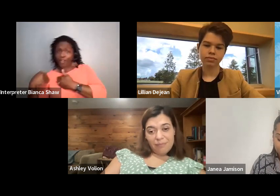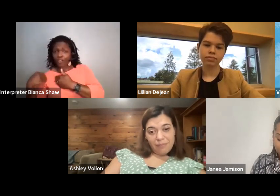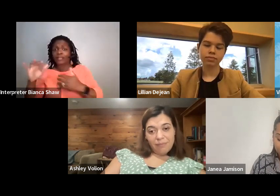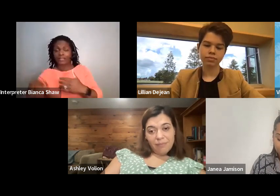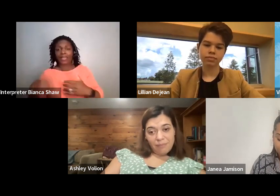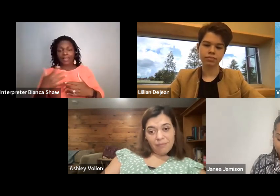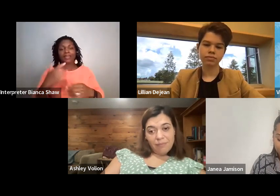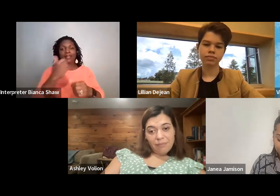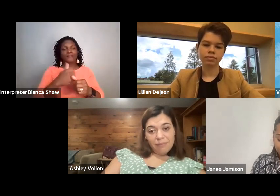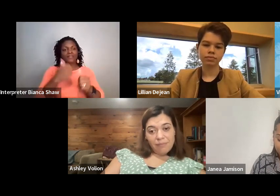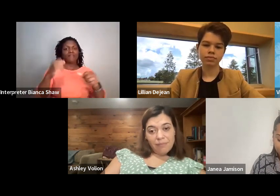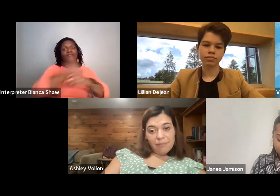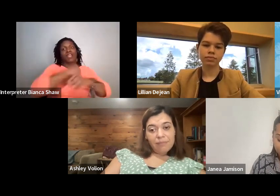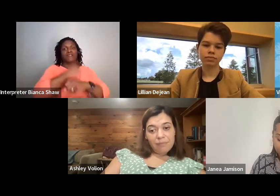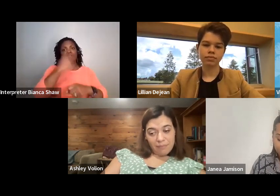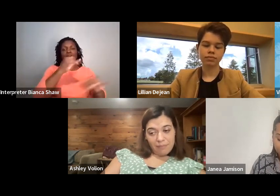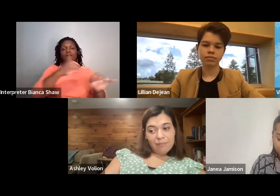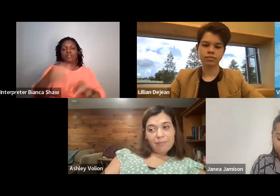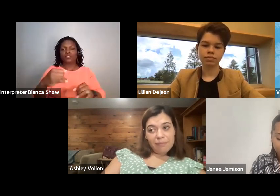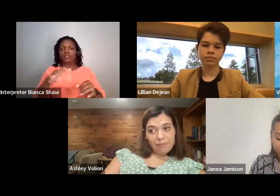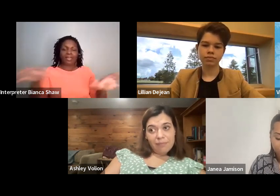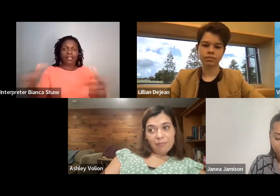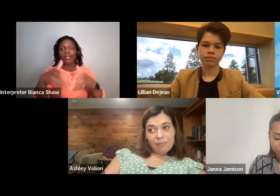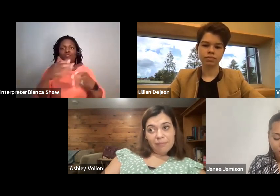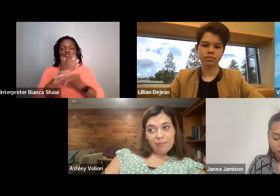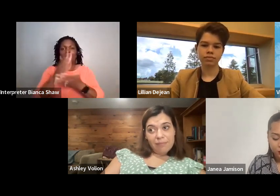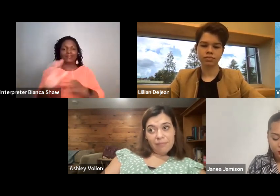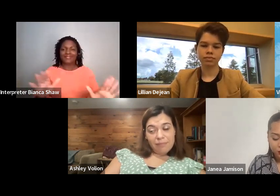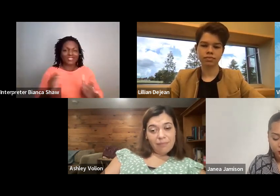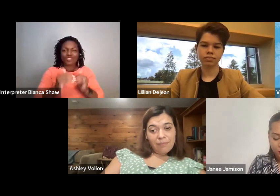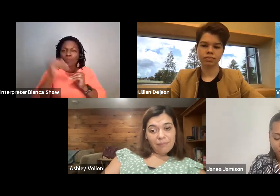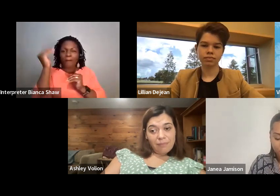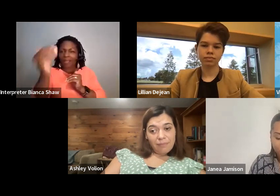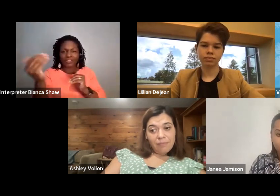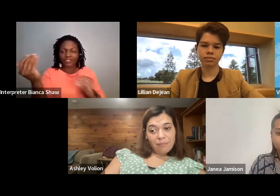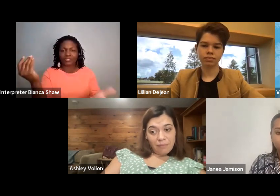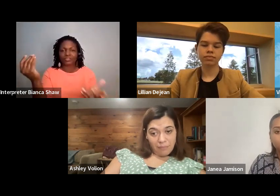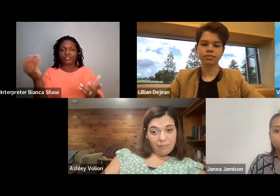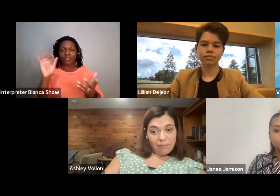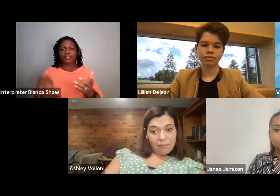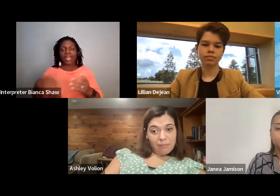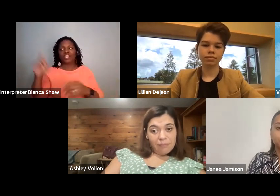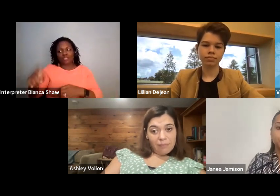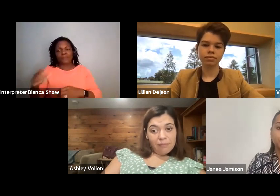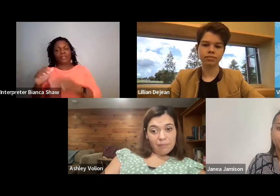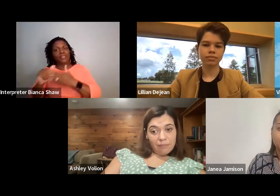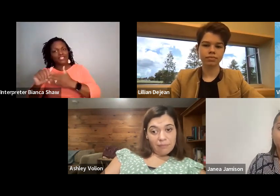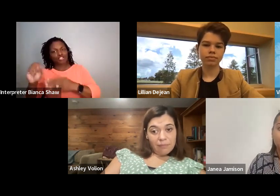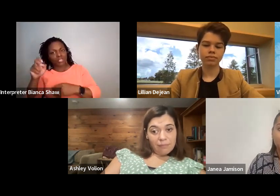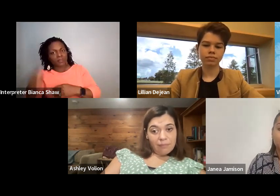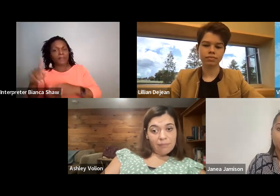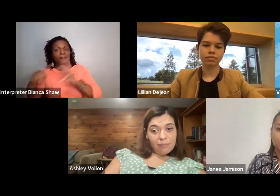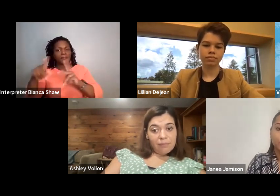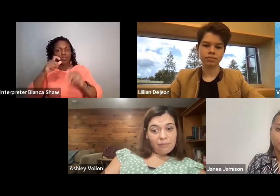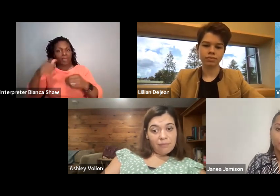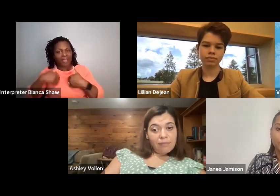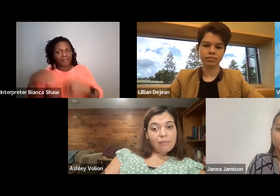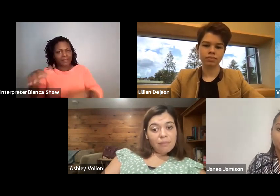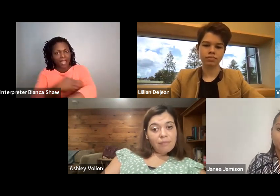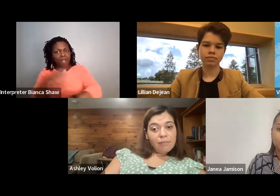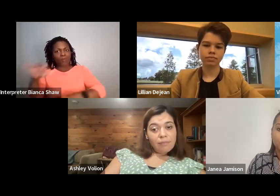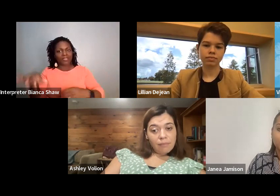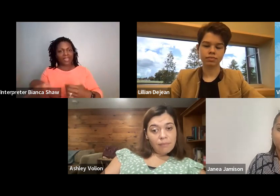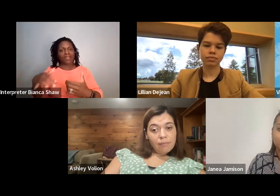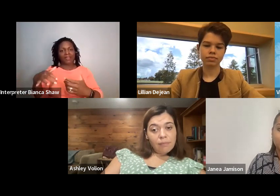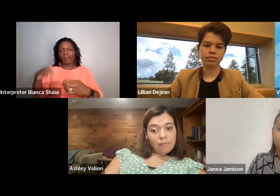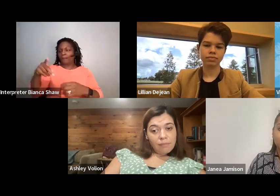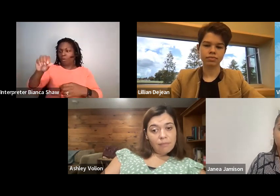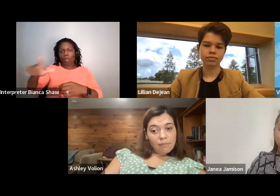own individual rights, let alone collective rights and that that owners should really be on our leadership and folks with power even at that most granular level of being a pull worker on election day.